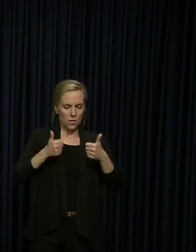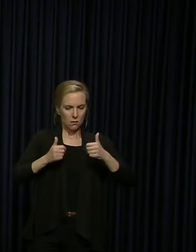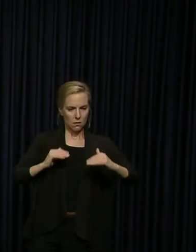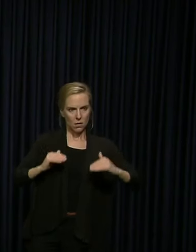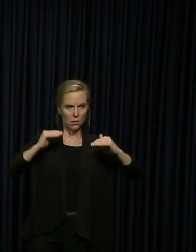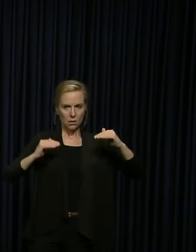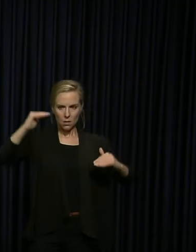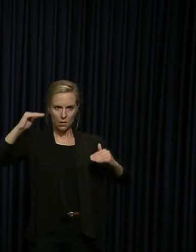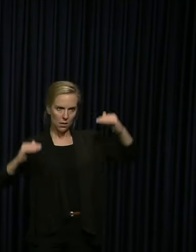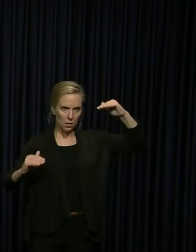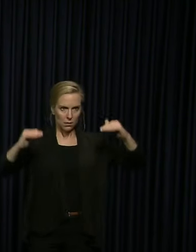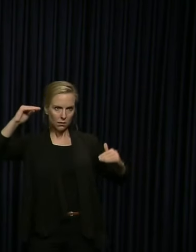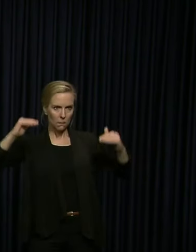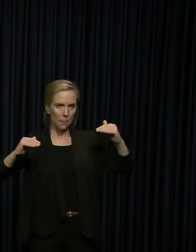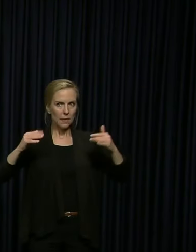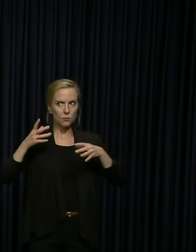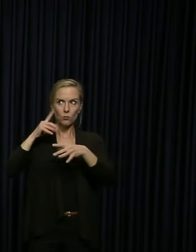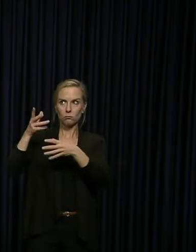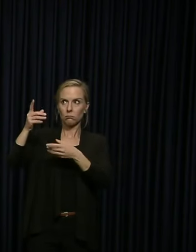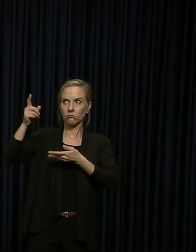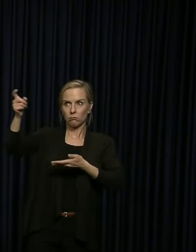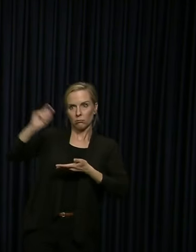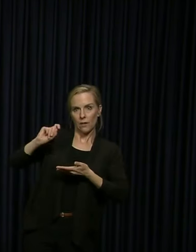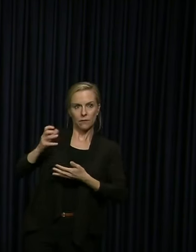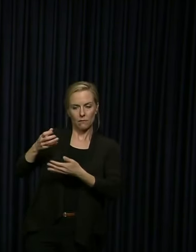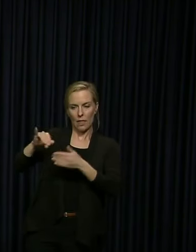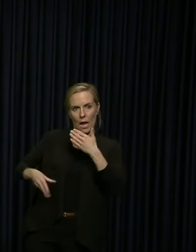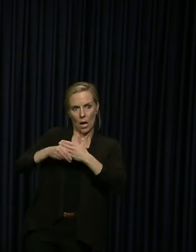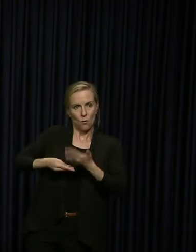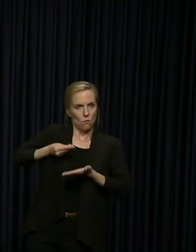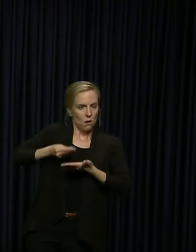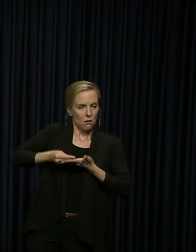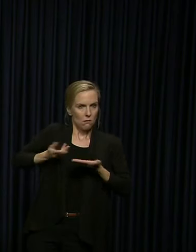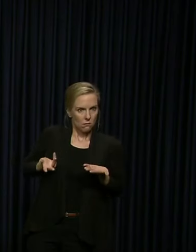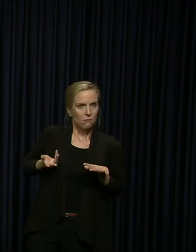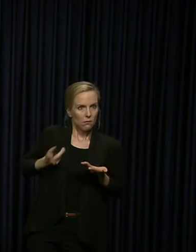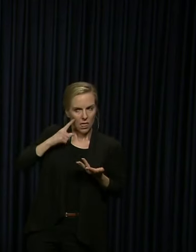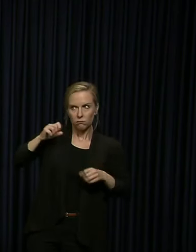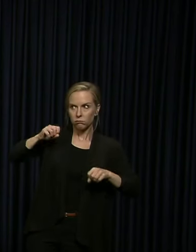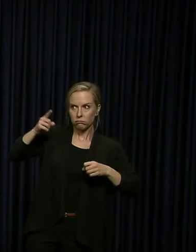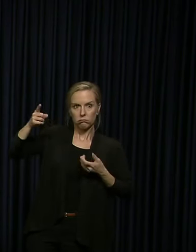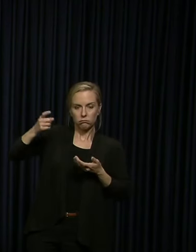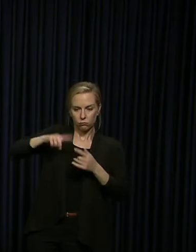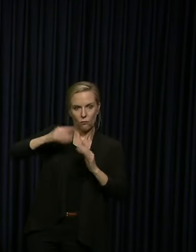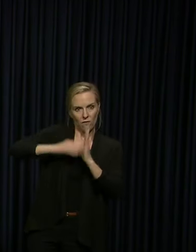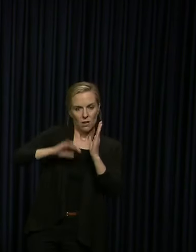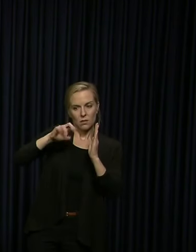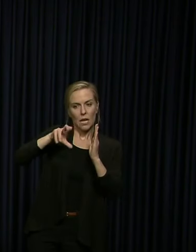IT MADE ME SMILE. IT MADE ME MORE COMMITTED THAN EVER. BUT WE ARE SEEING IT ALL OVER.